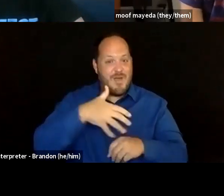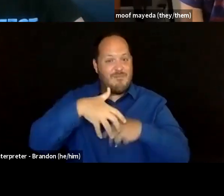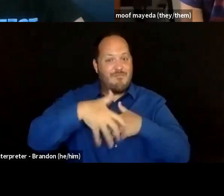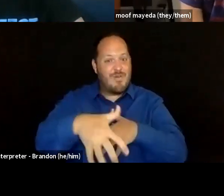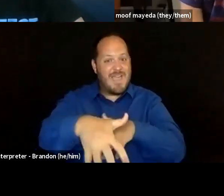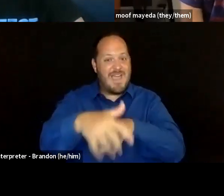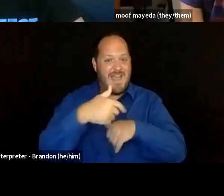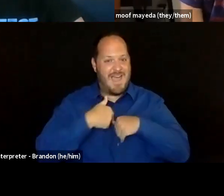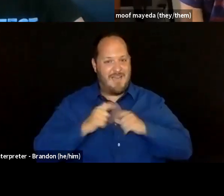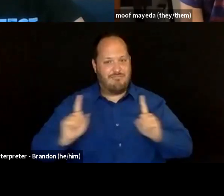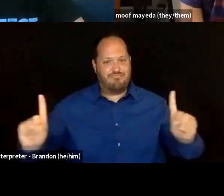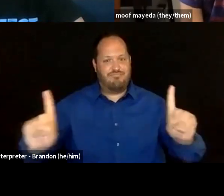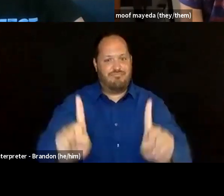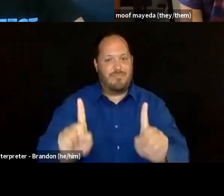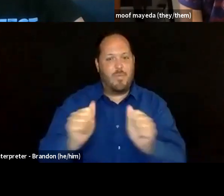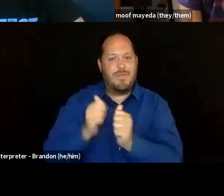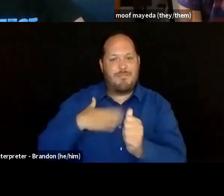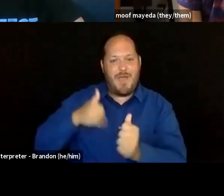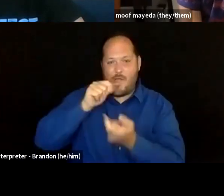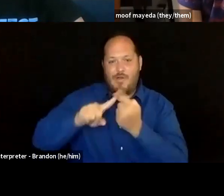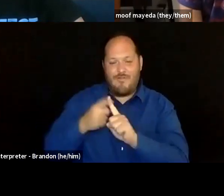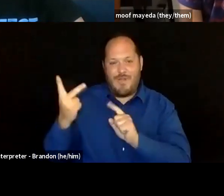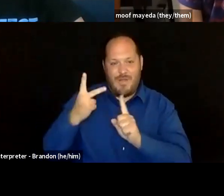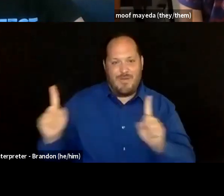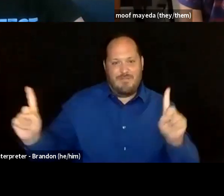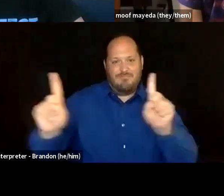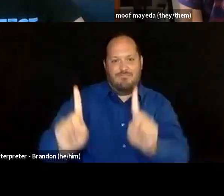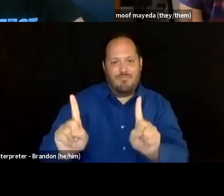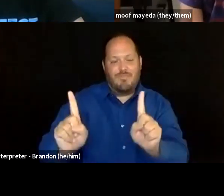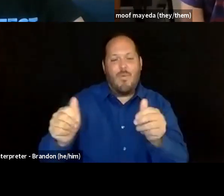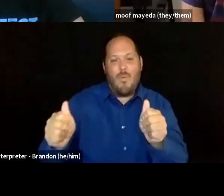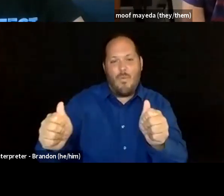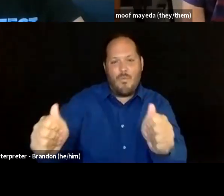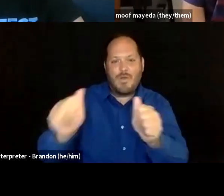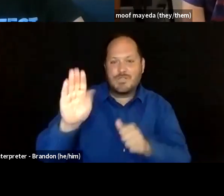denied access to hormone therapy as she was requesting.